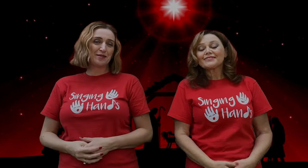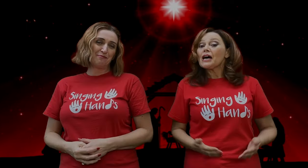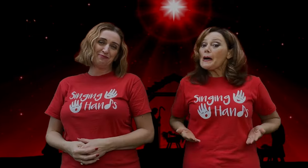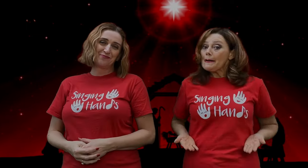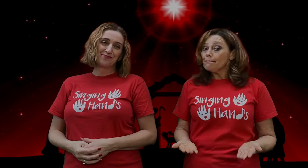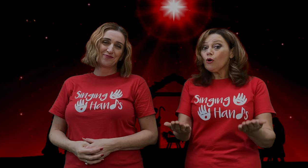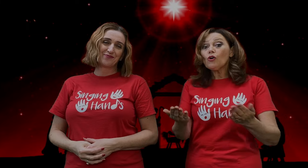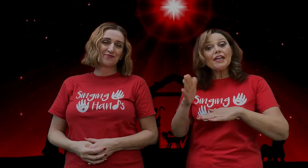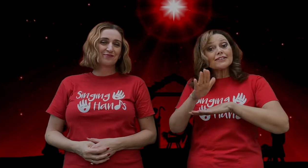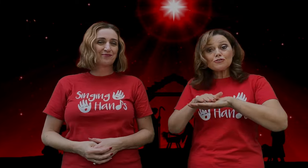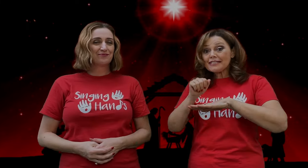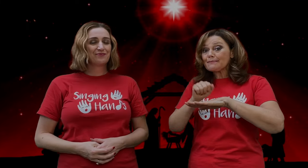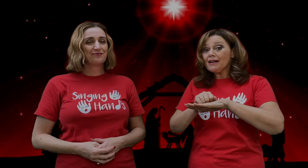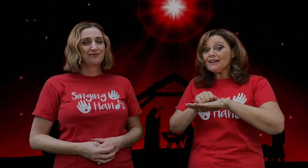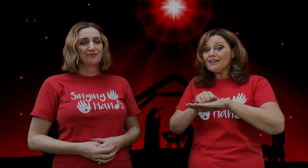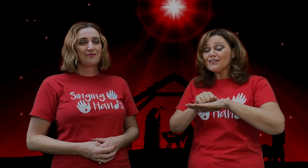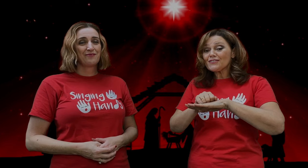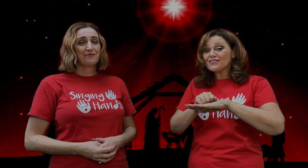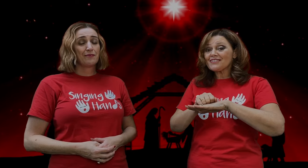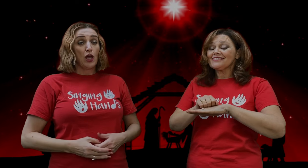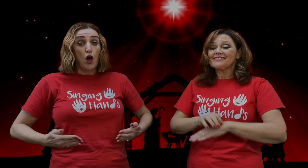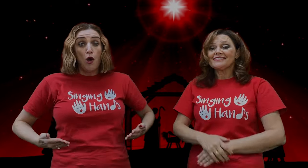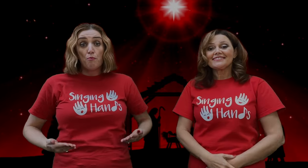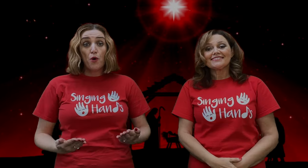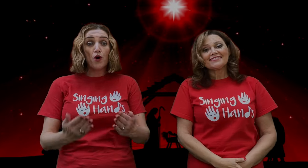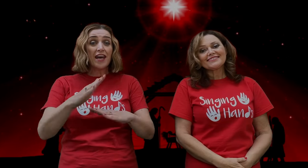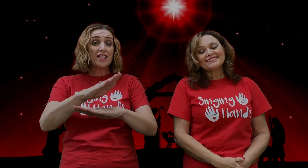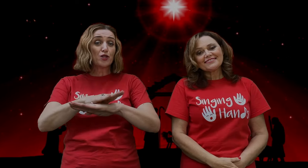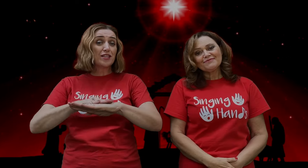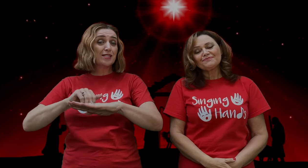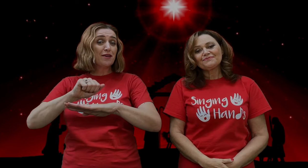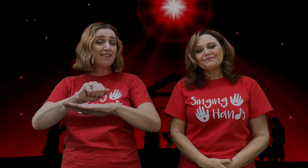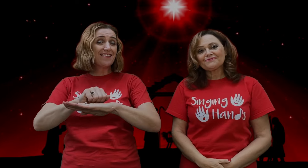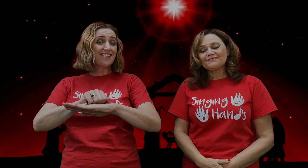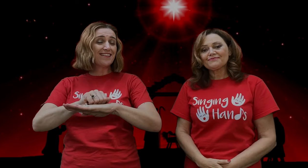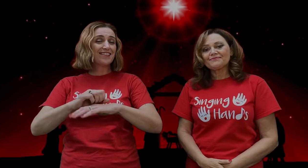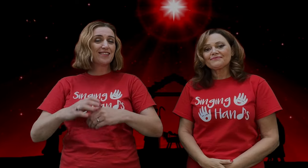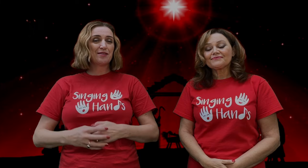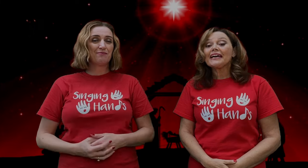Born at Christmas (born at Christmas)